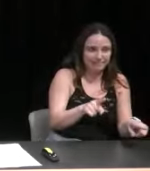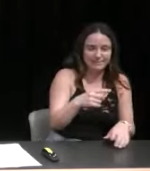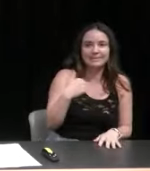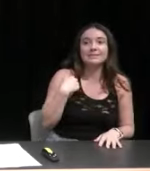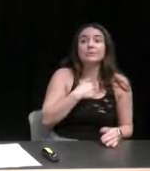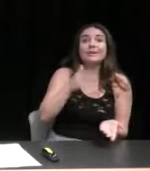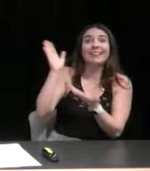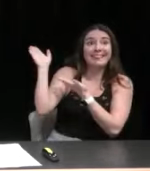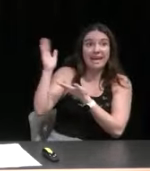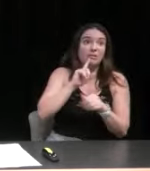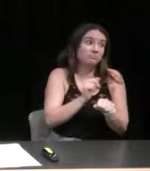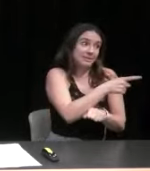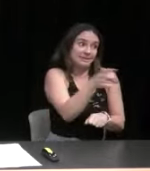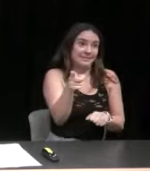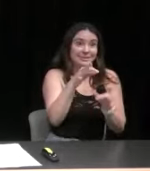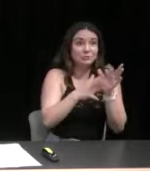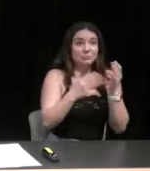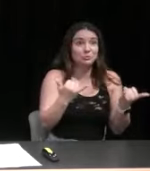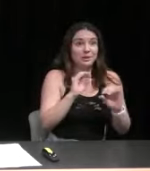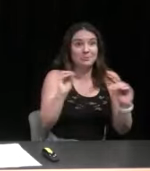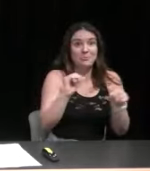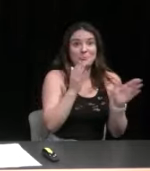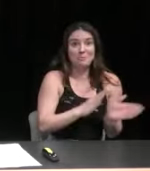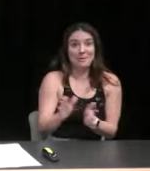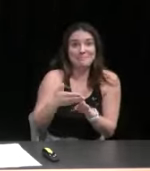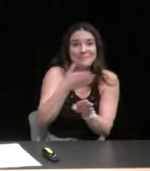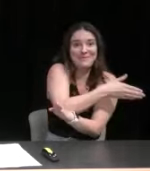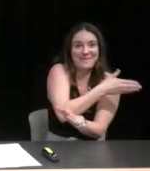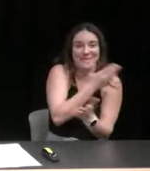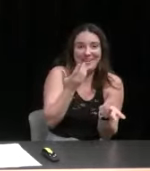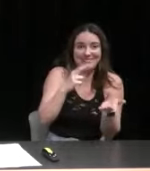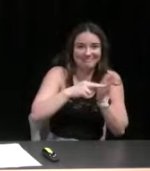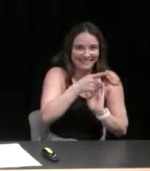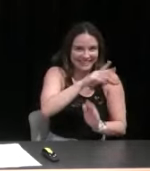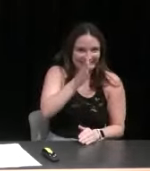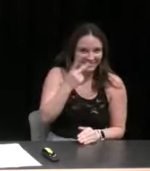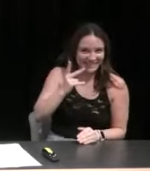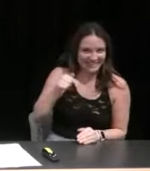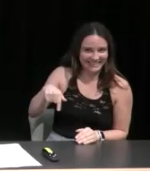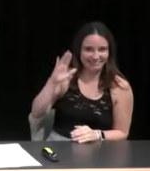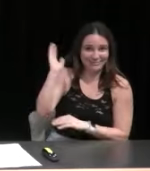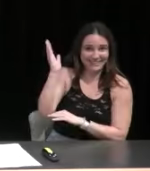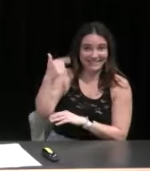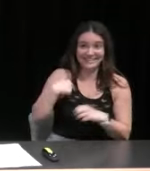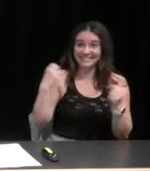perfect uh sometimes uh the interpreters today did not have any prep before this